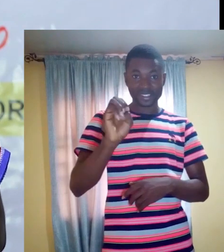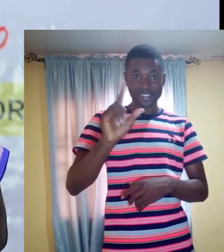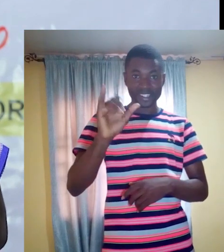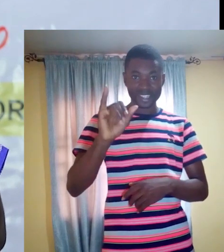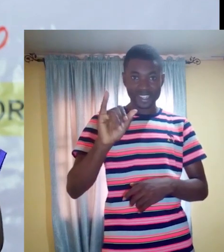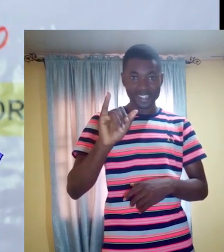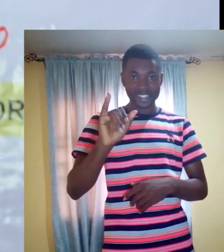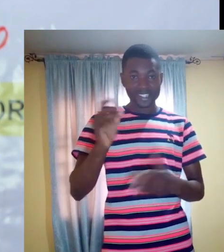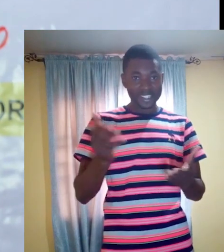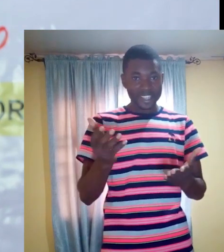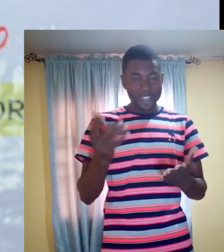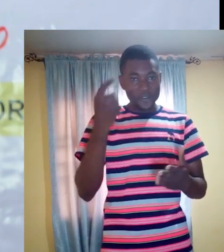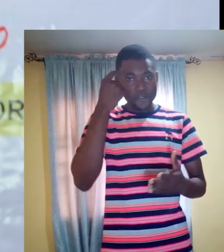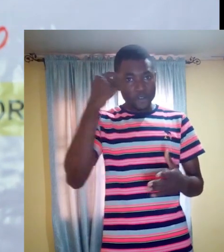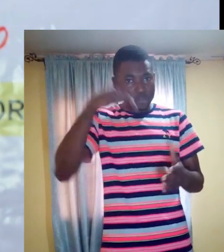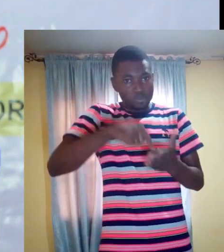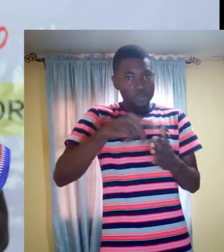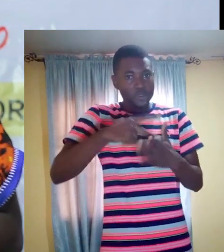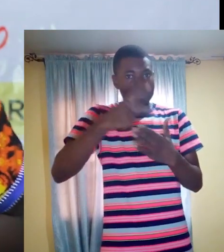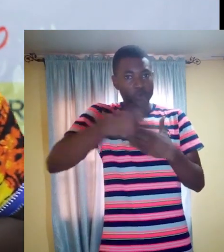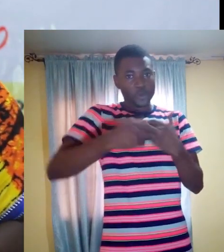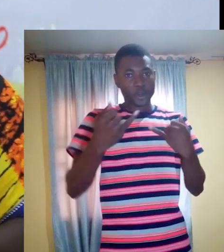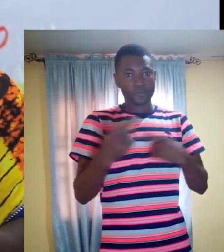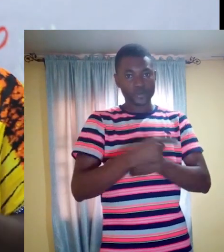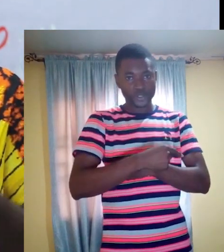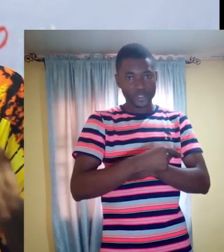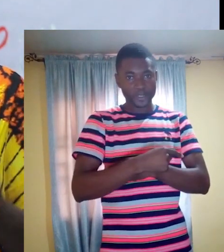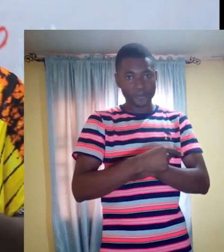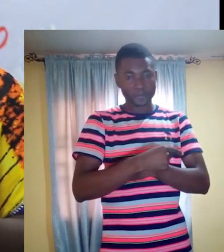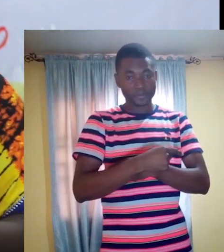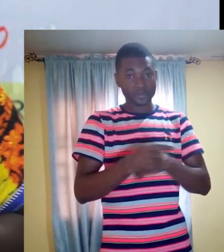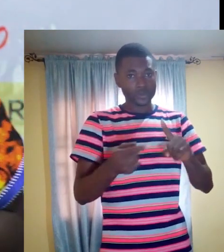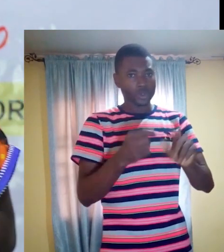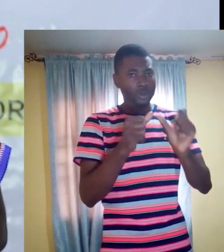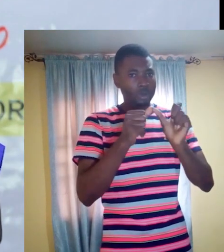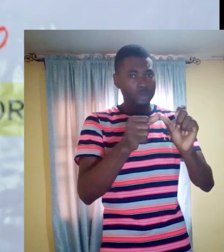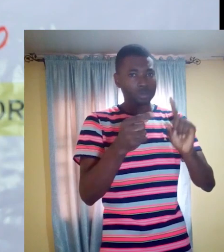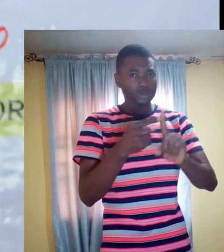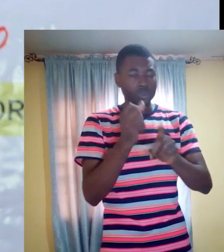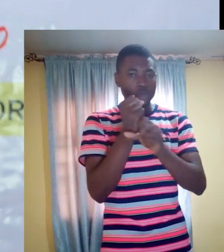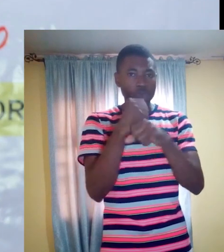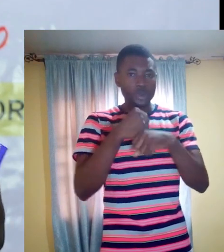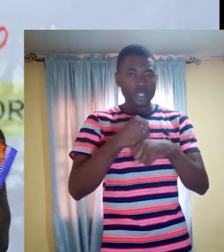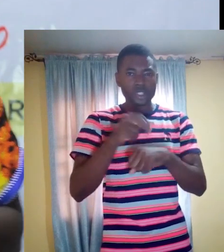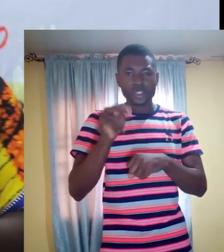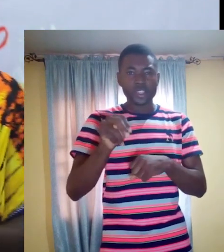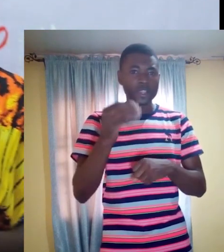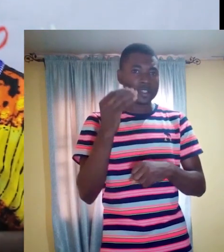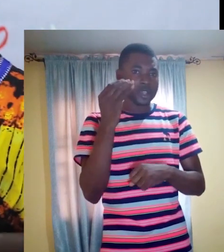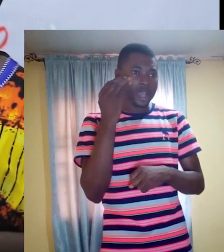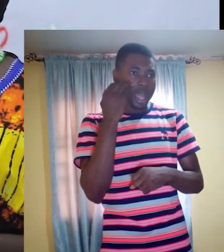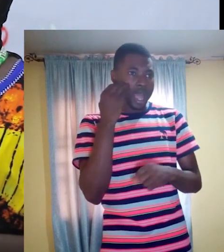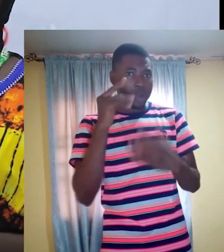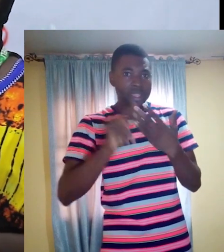However, this knowledge is yet to become a popular knowledge among both hearing and deaf people. This is where S-DELI comes in!